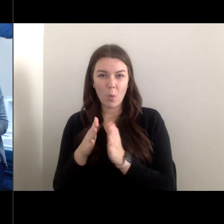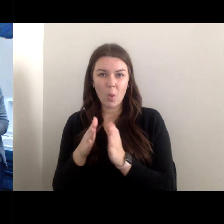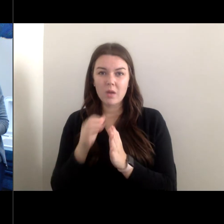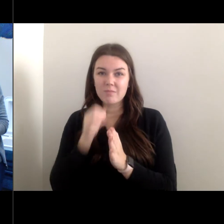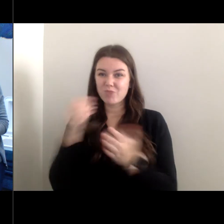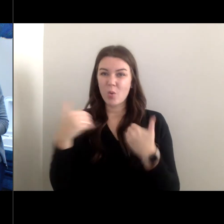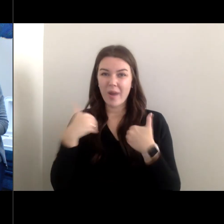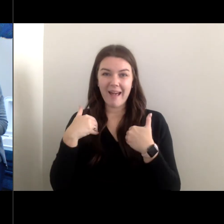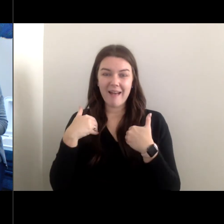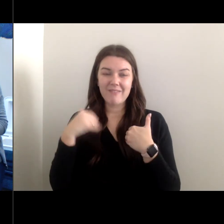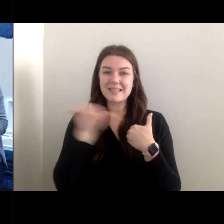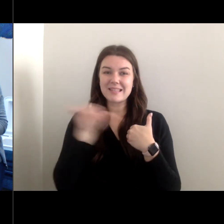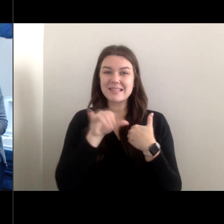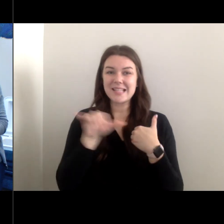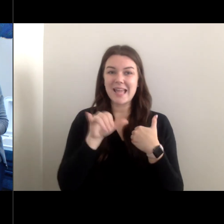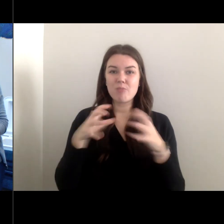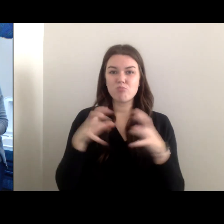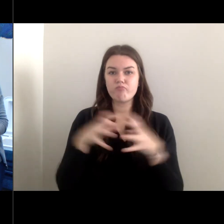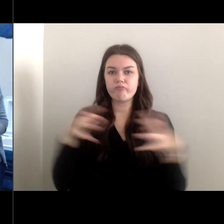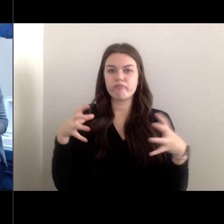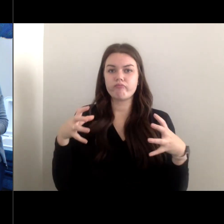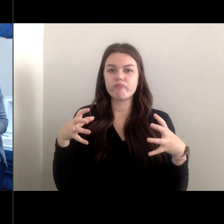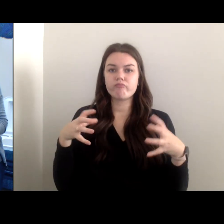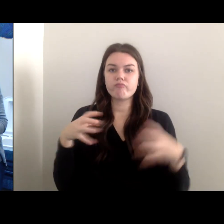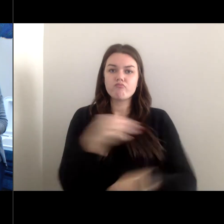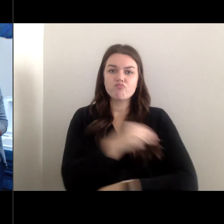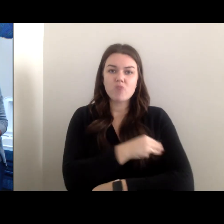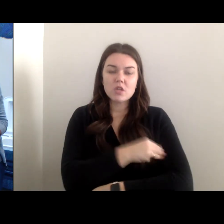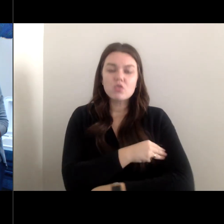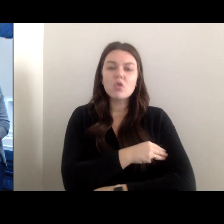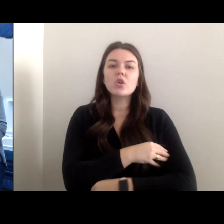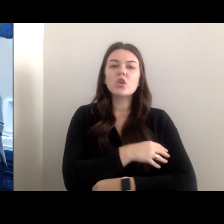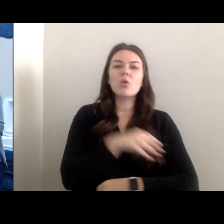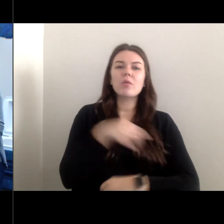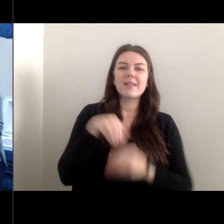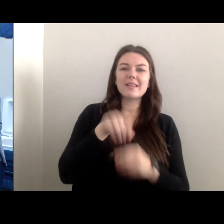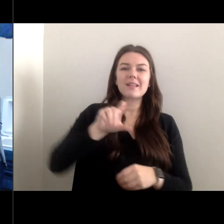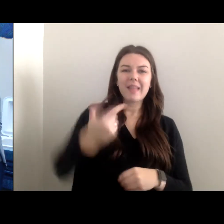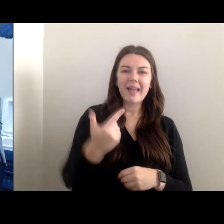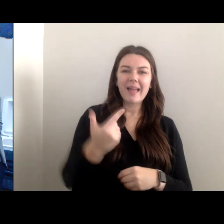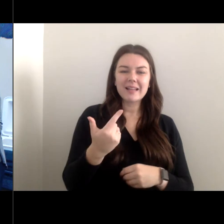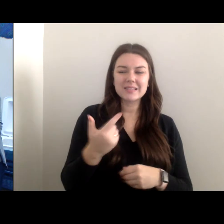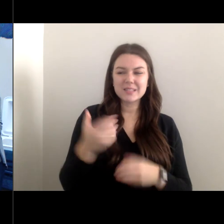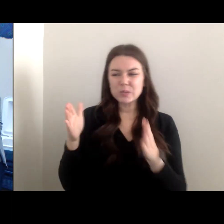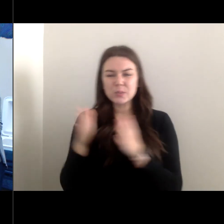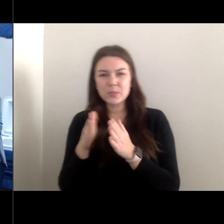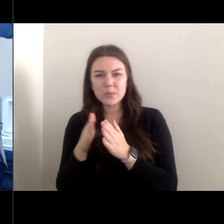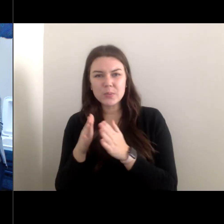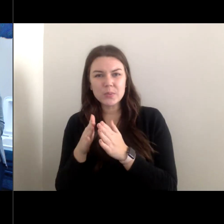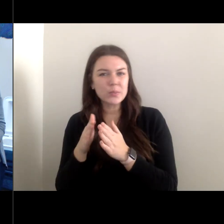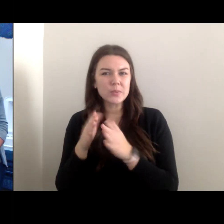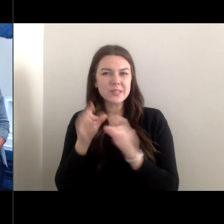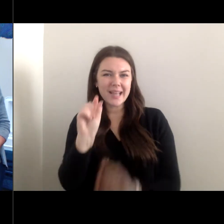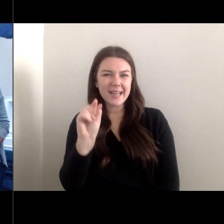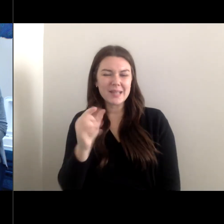in their legs, so their legs are little itty bitty, tiny. And you're probably not going to get very much crab meat